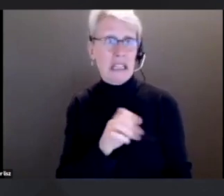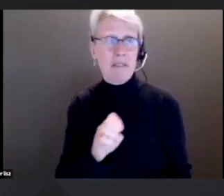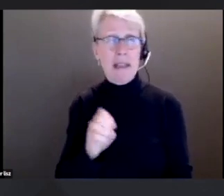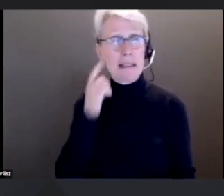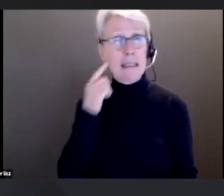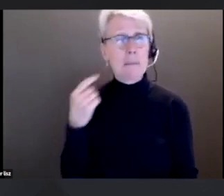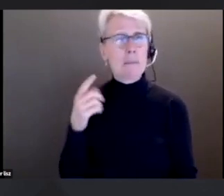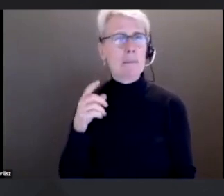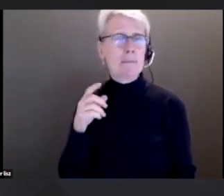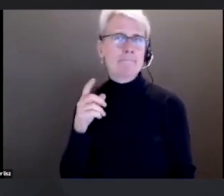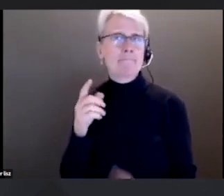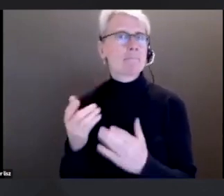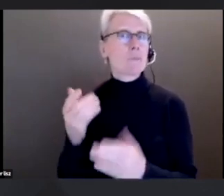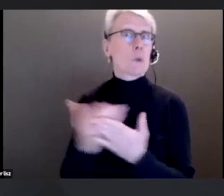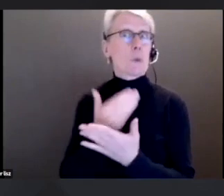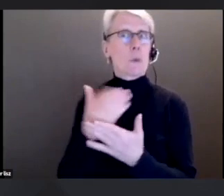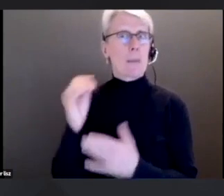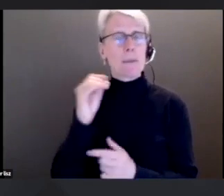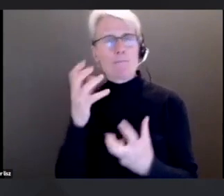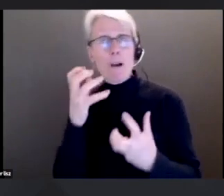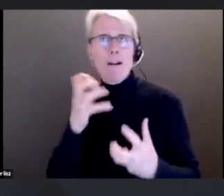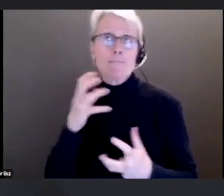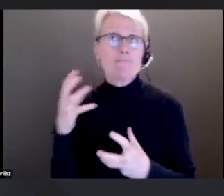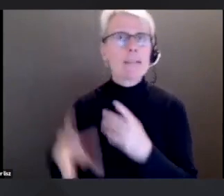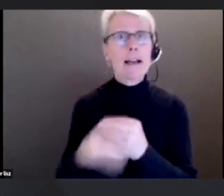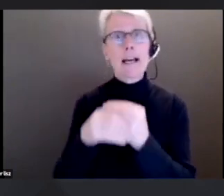And just to point out again, the link Ashley shared